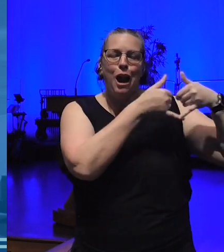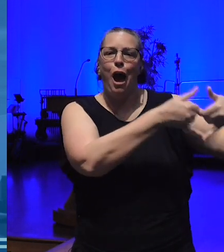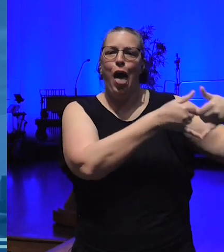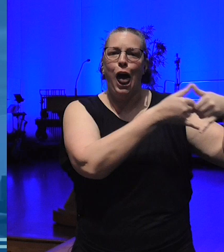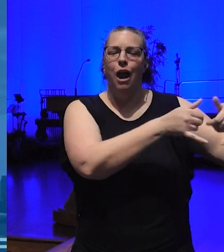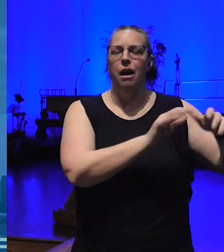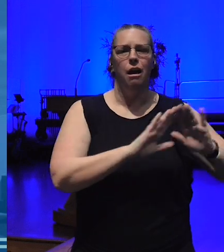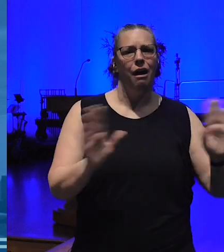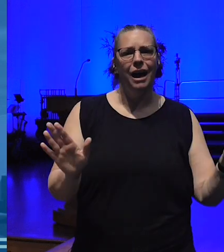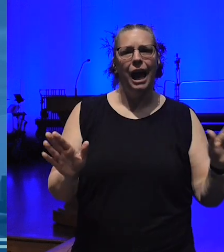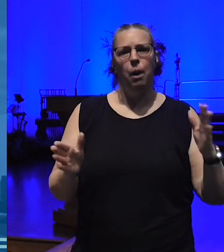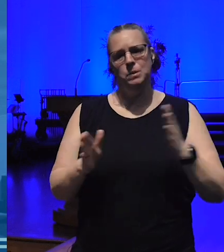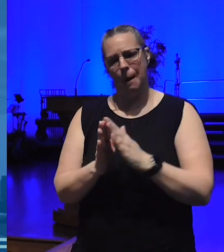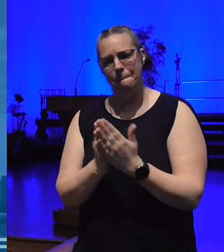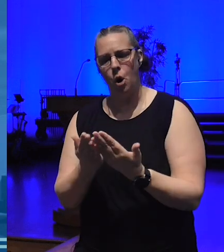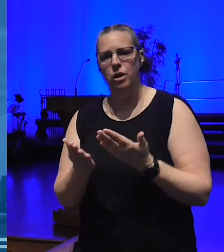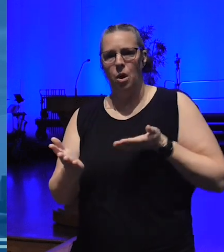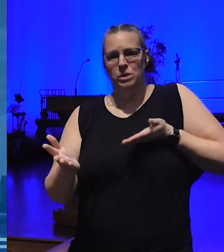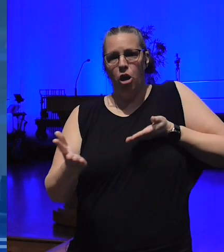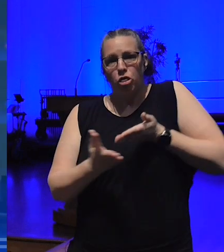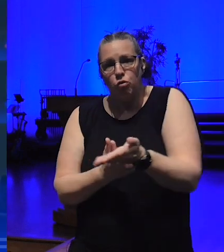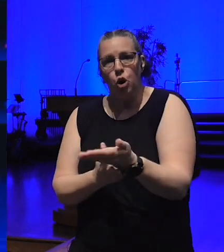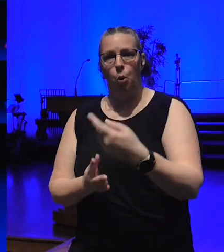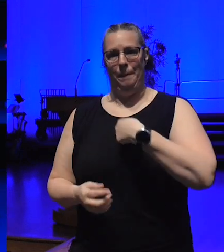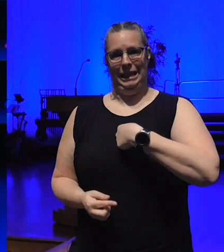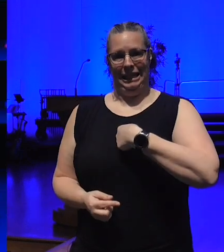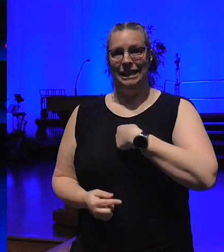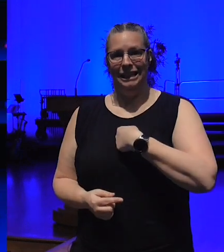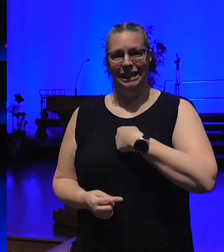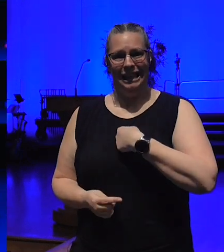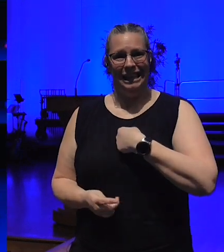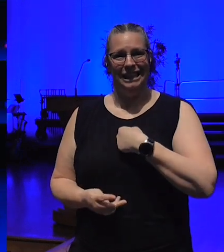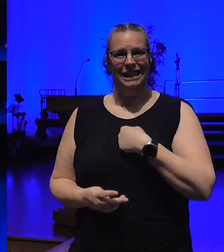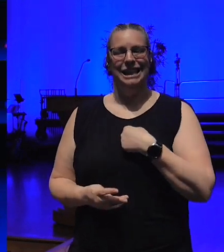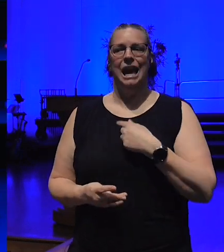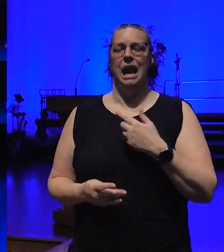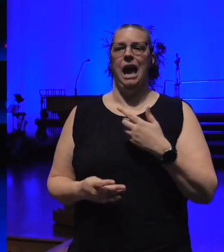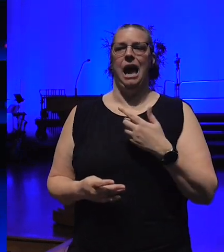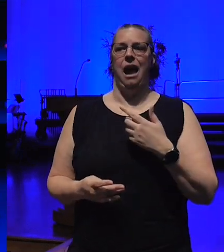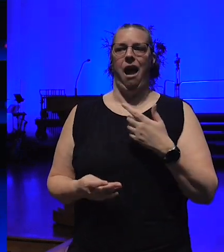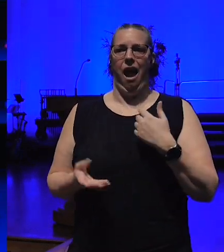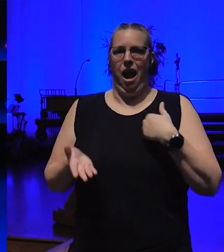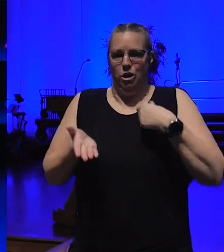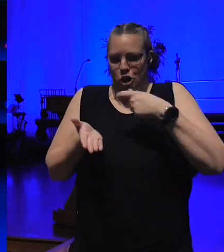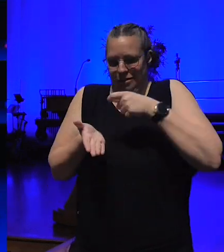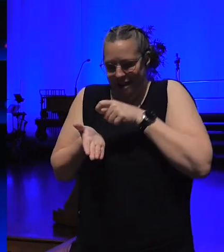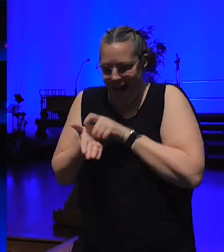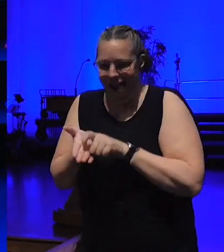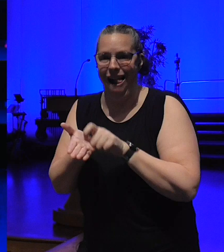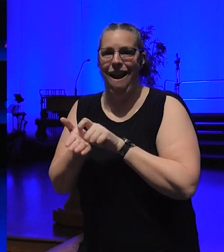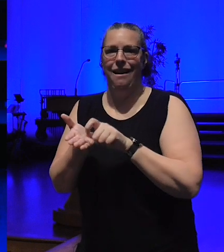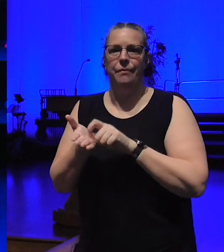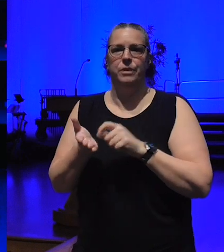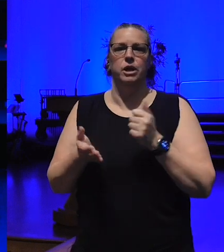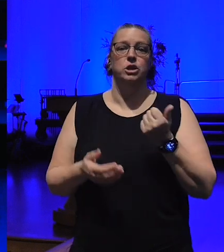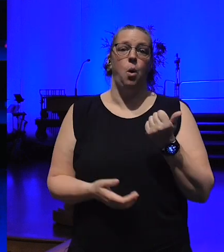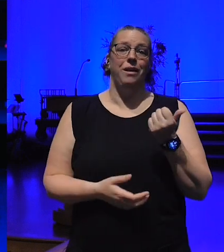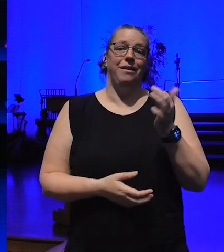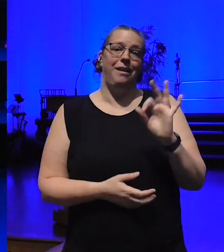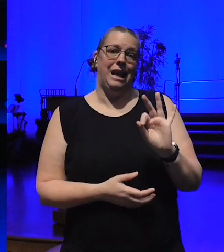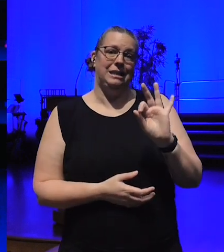a book that was coming through me the words were coming through me um and so 1993 that book was